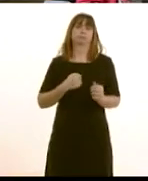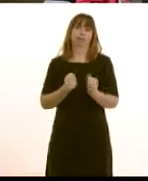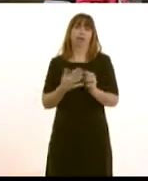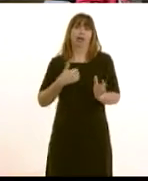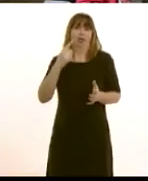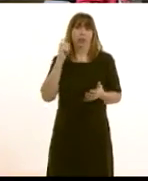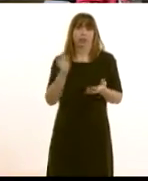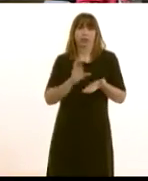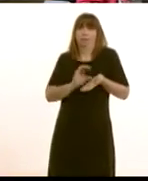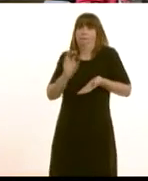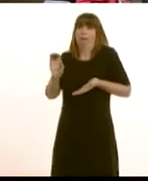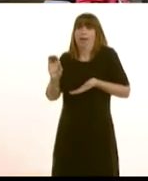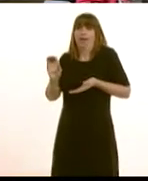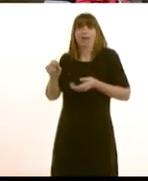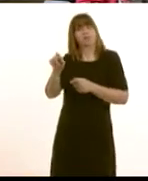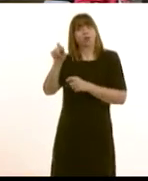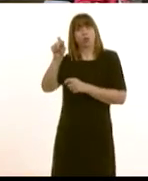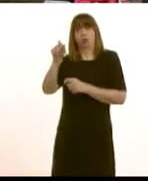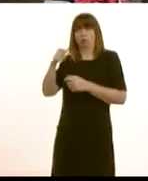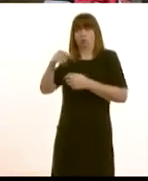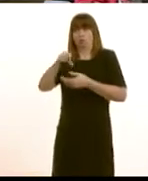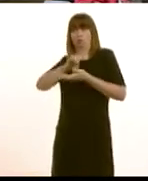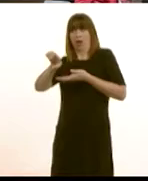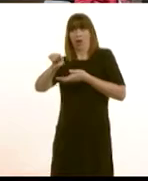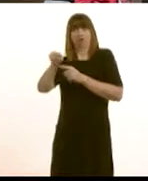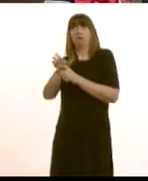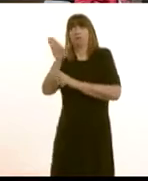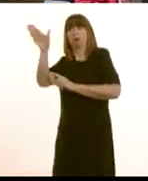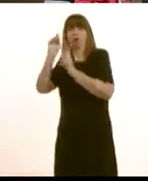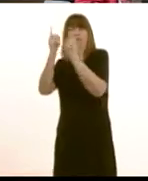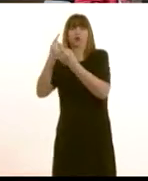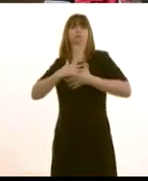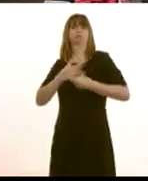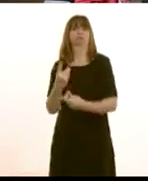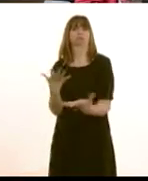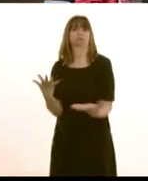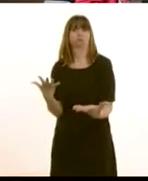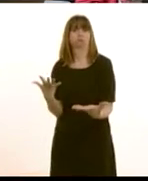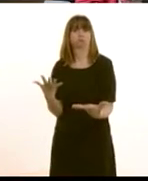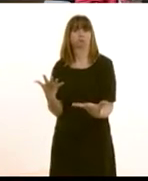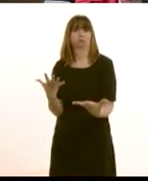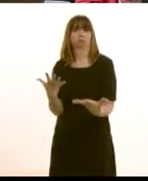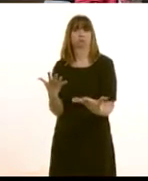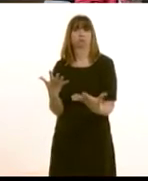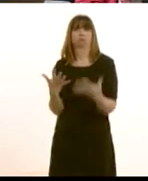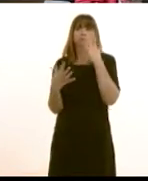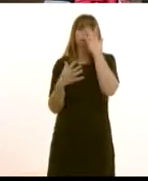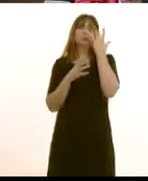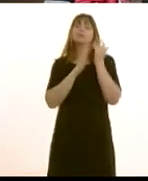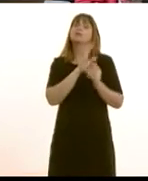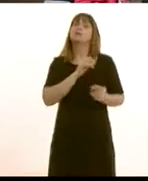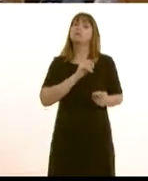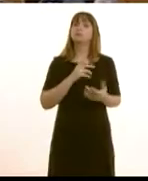we should look at crudely cutting back on the tuition fee support that is available to students from Wales who choose to study outside Wales.